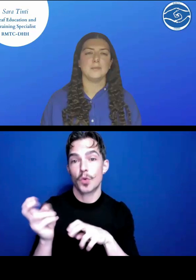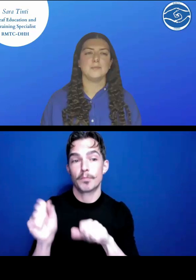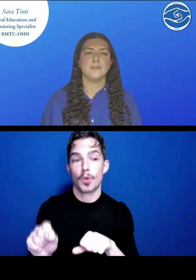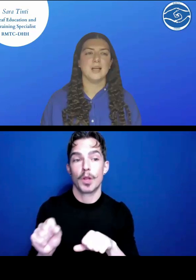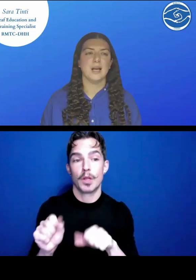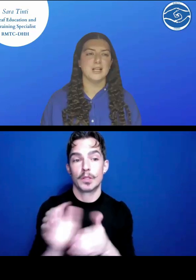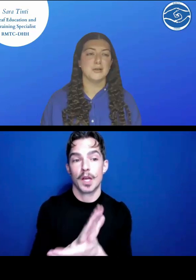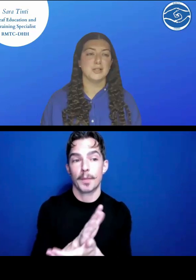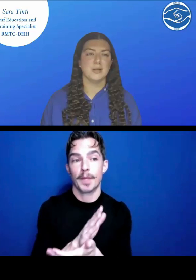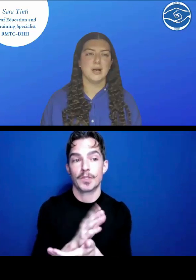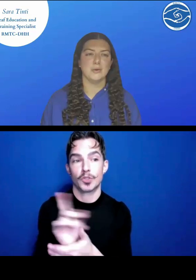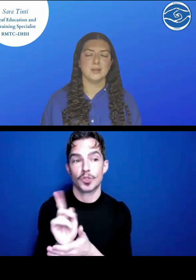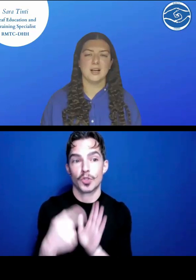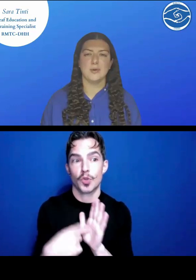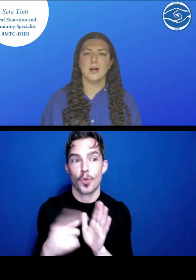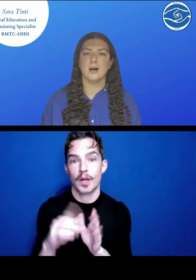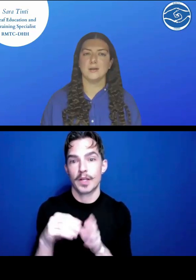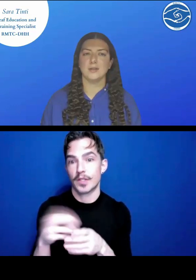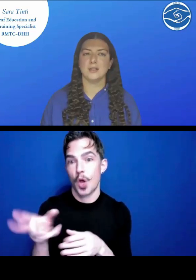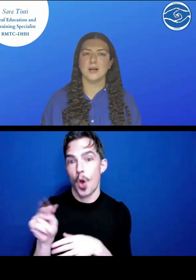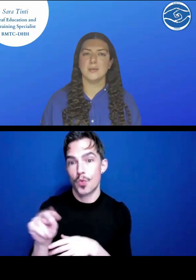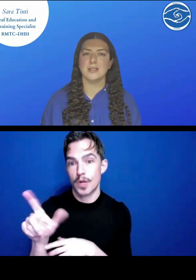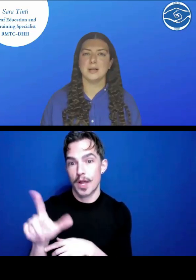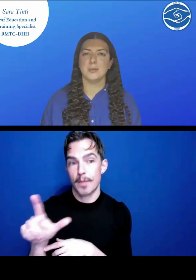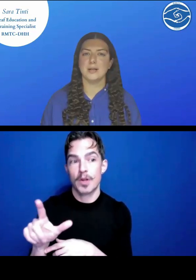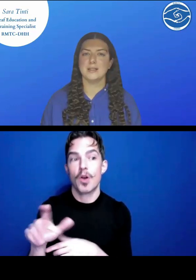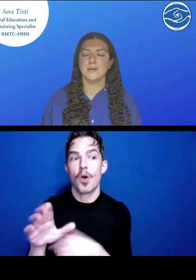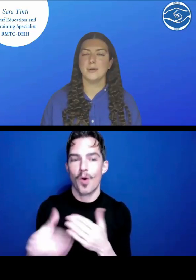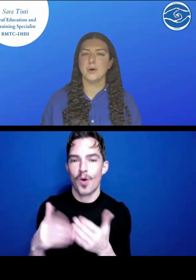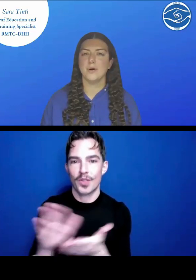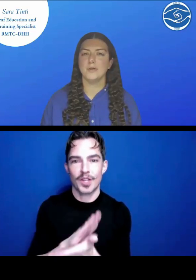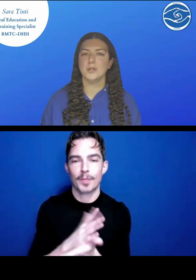that I showed you in the own library. All of the documents you can print. So, if you go over